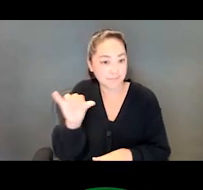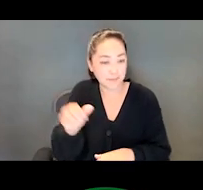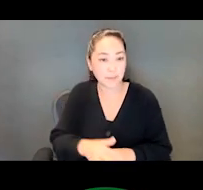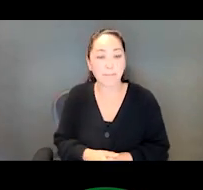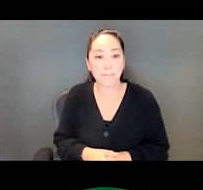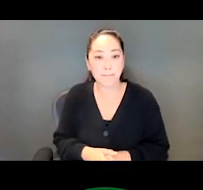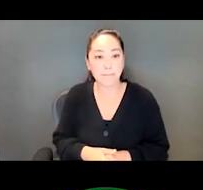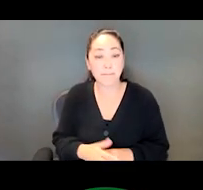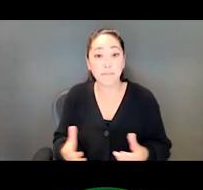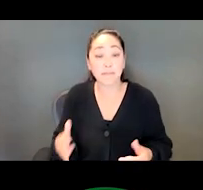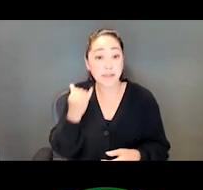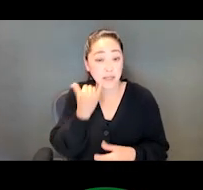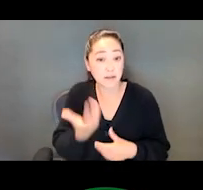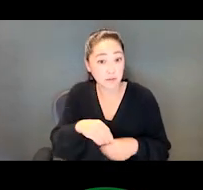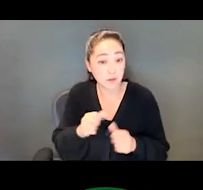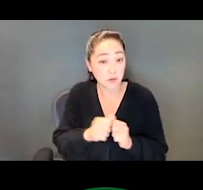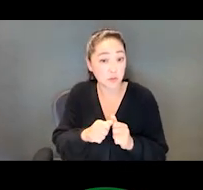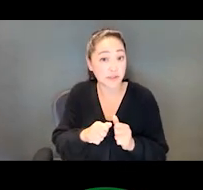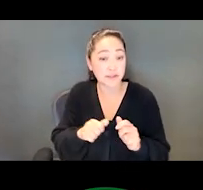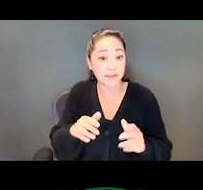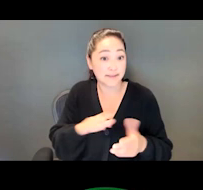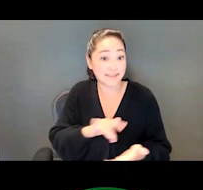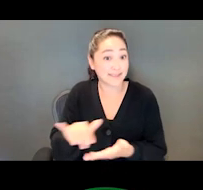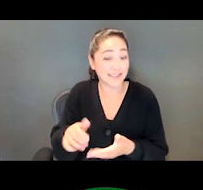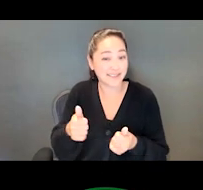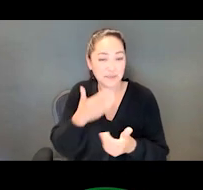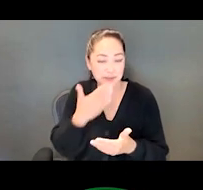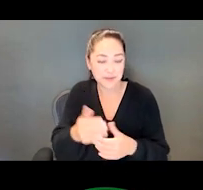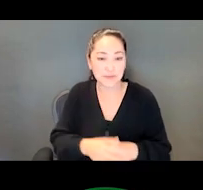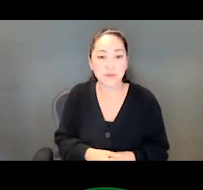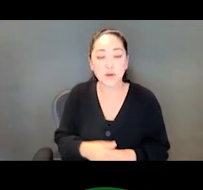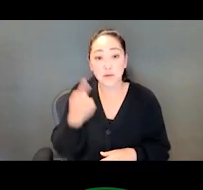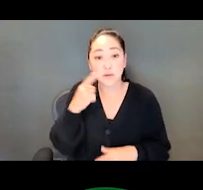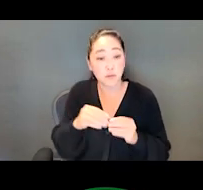Associated with participating in this study. For more information about the study, please